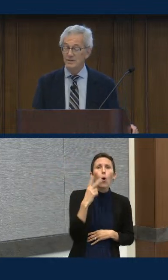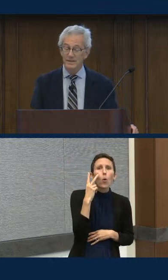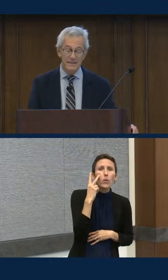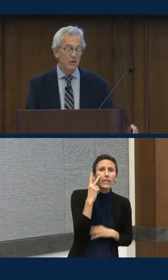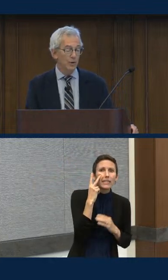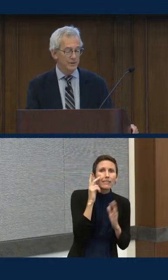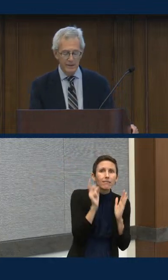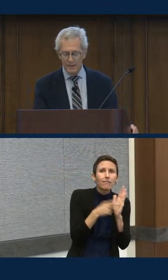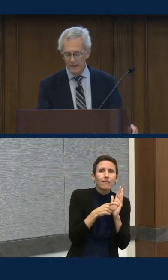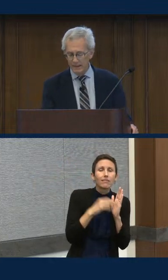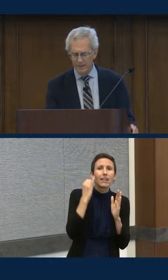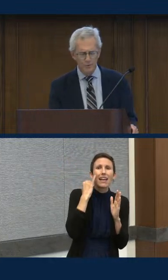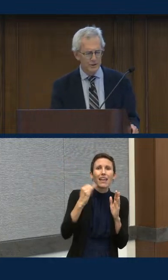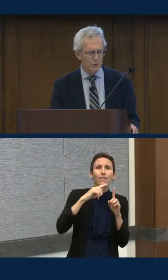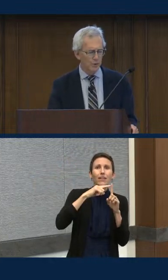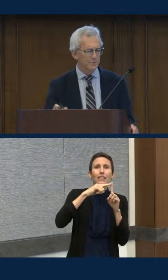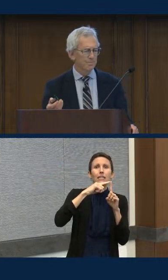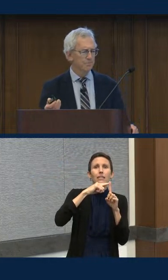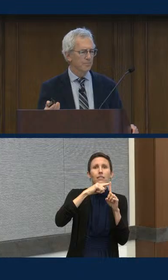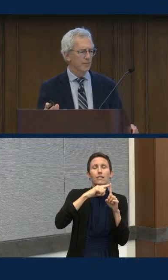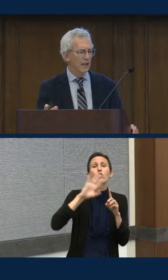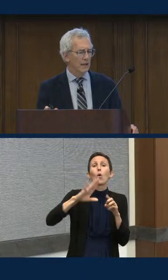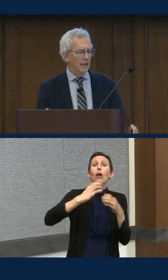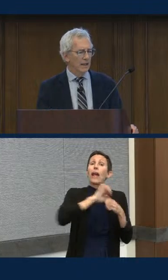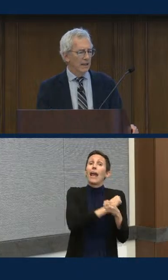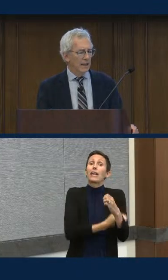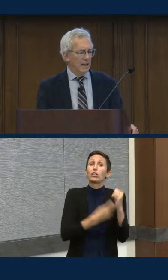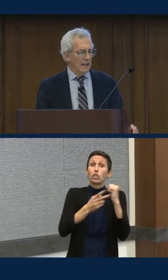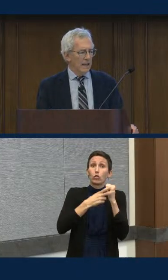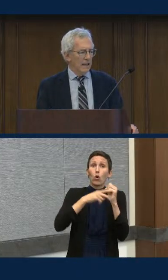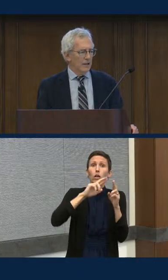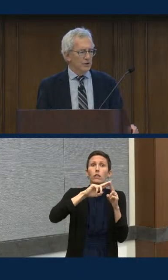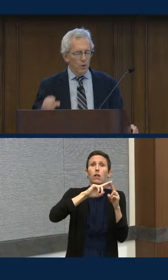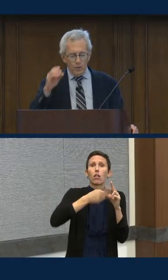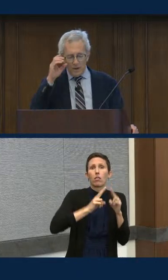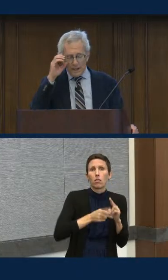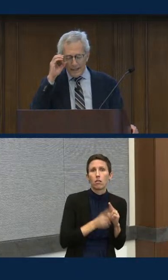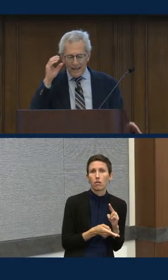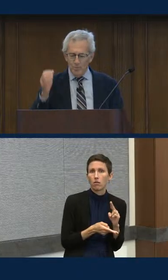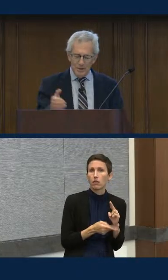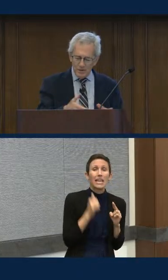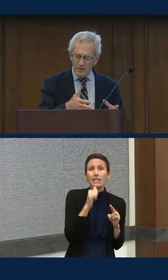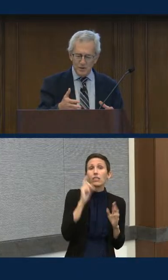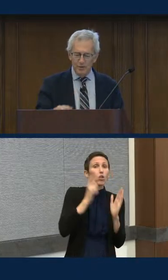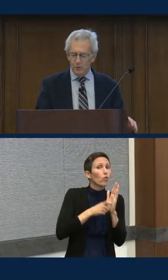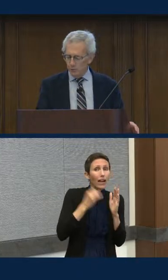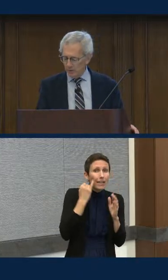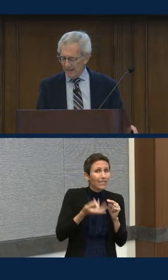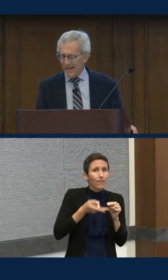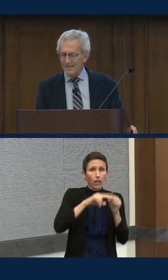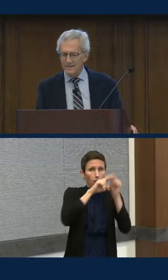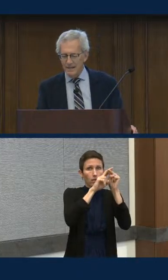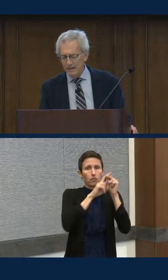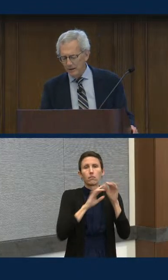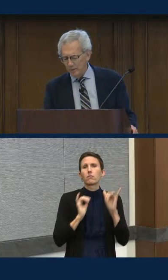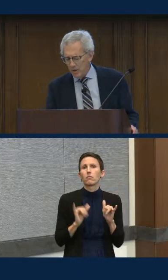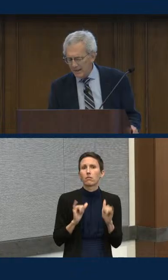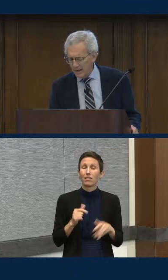energy stores. So I came into this field